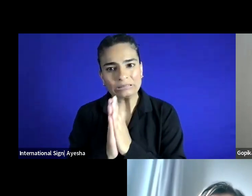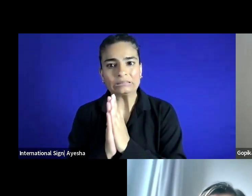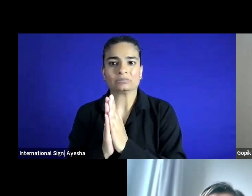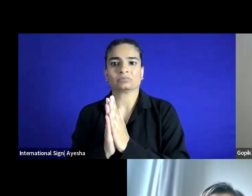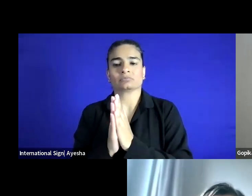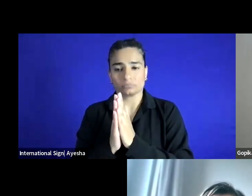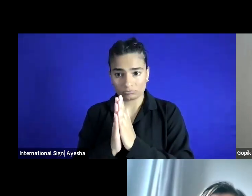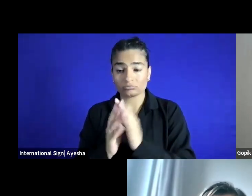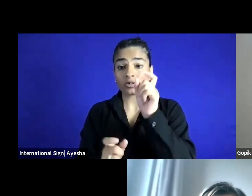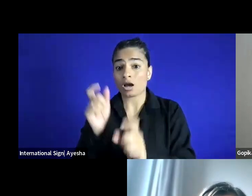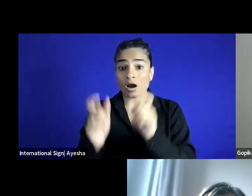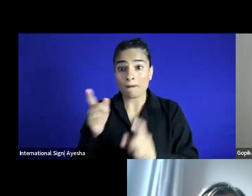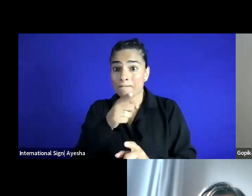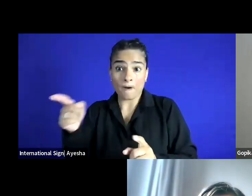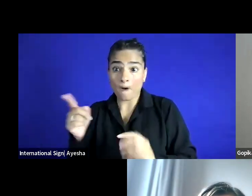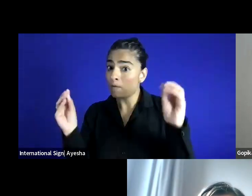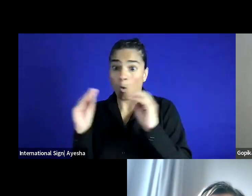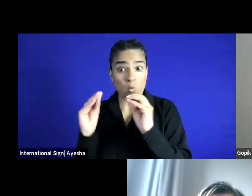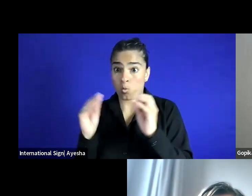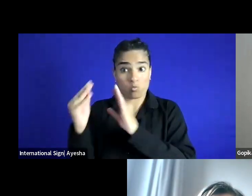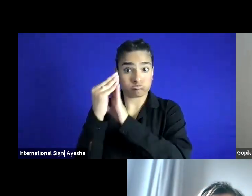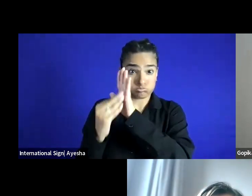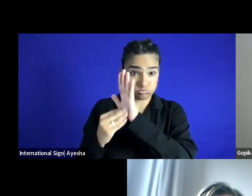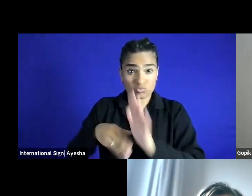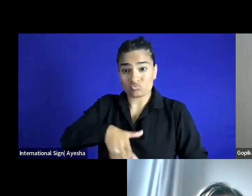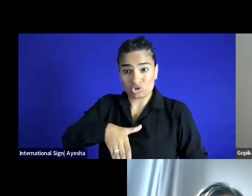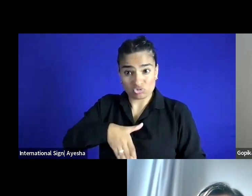and they can go through that fast track because, again, we can provide their details.